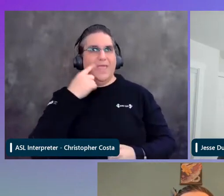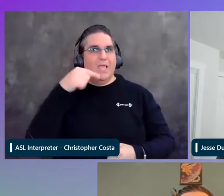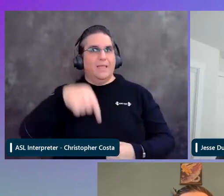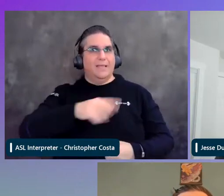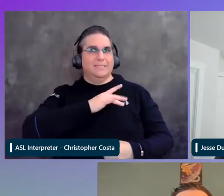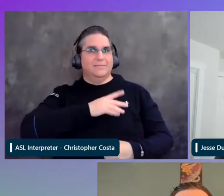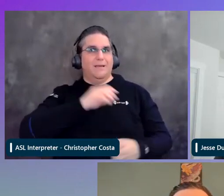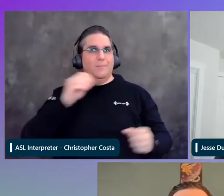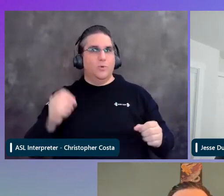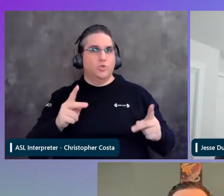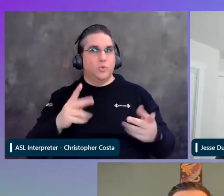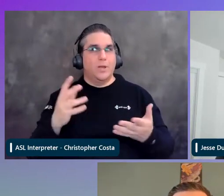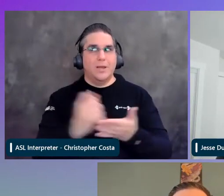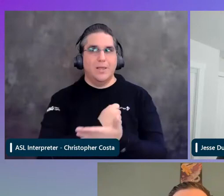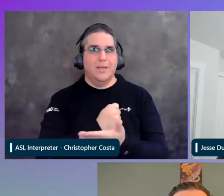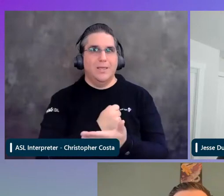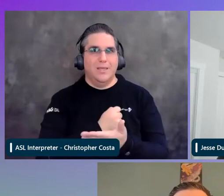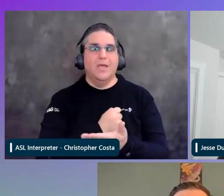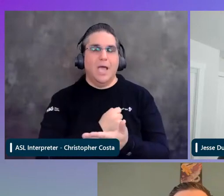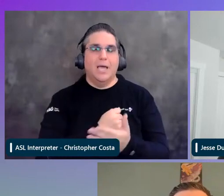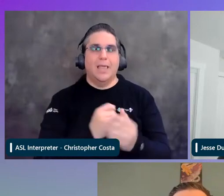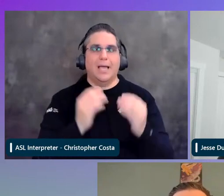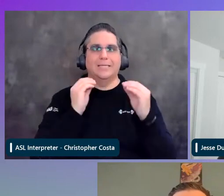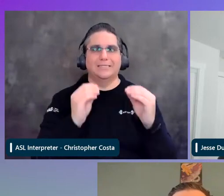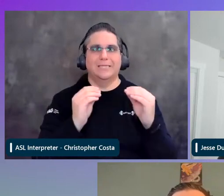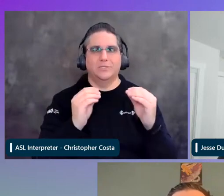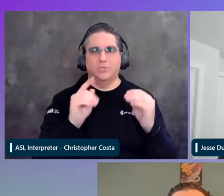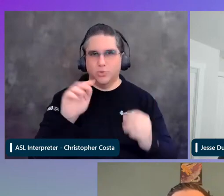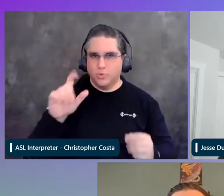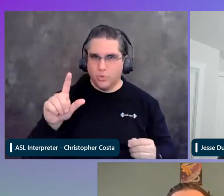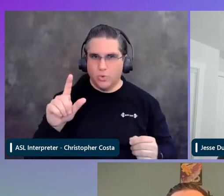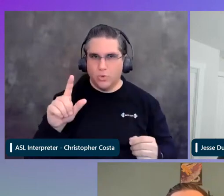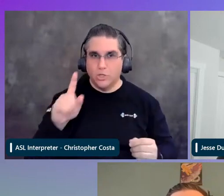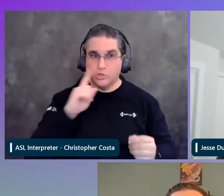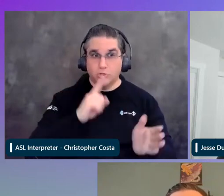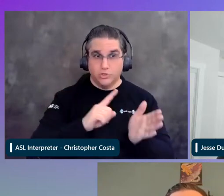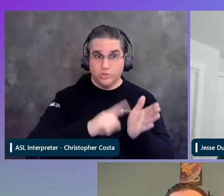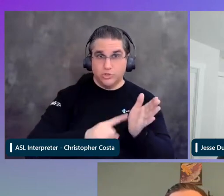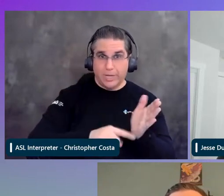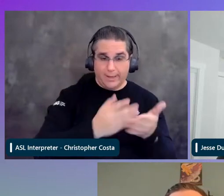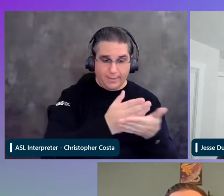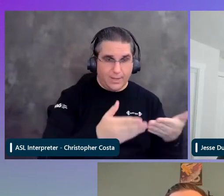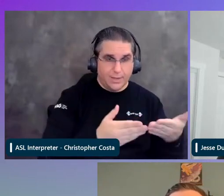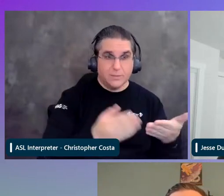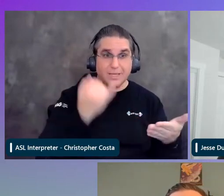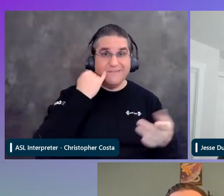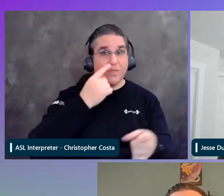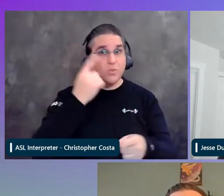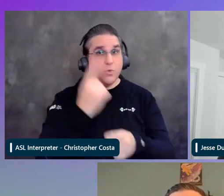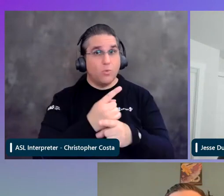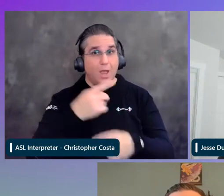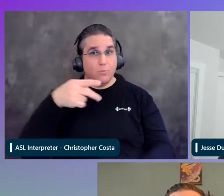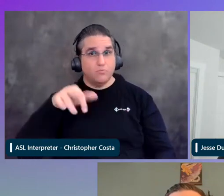opportunity, as a teaching tool, um, to again, check things out. And again, if you have the right prompts, right, you have to put